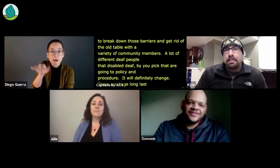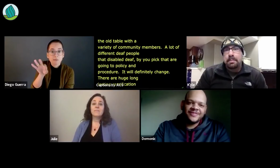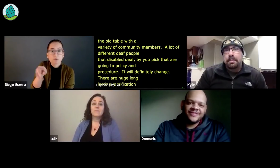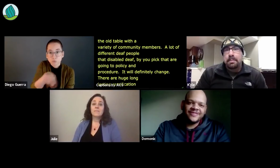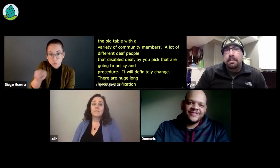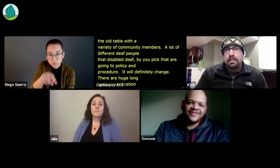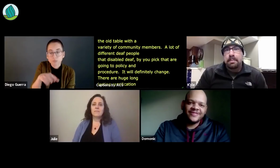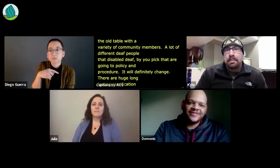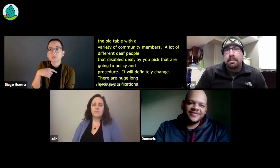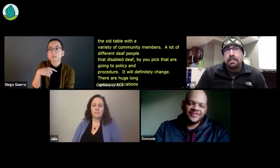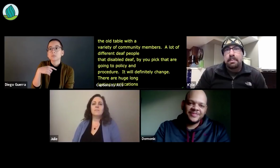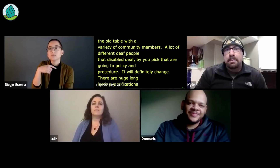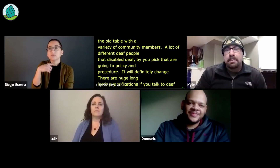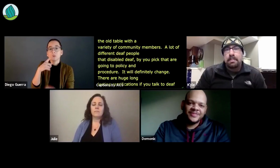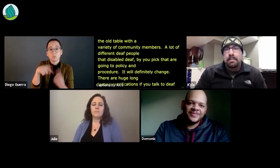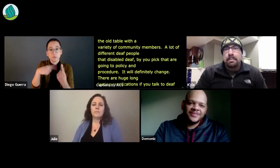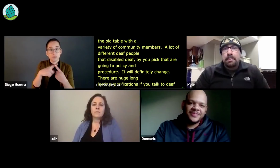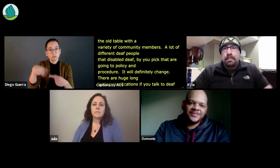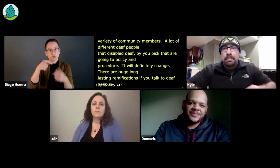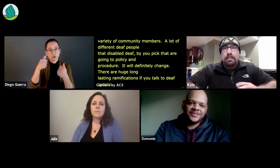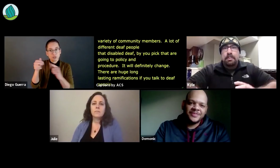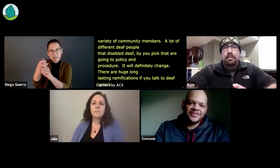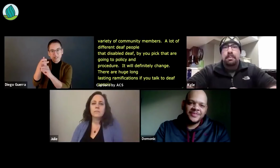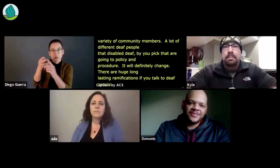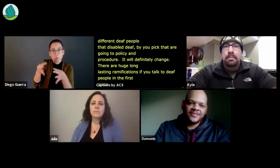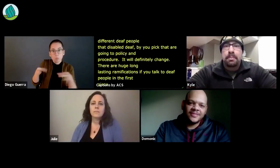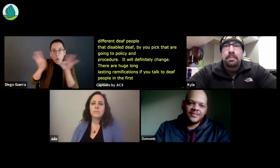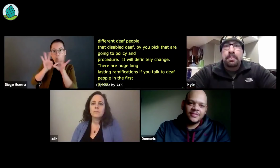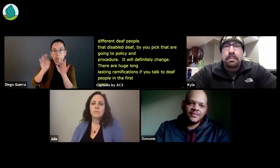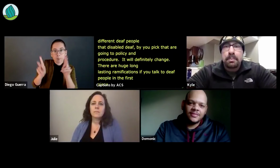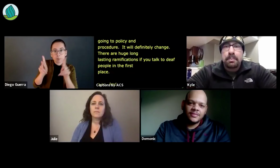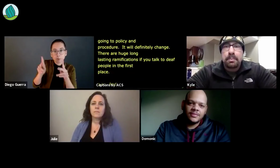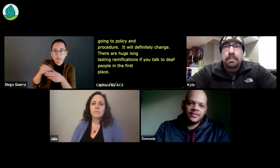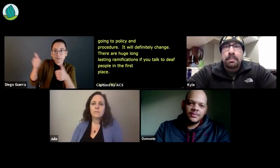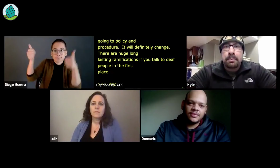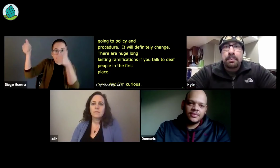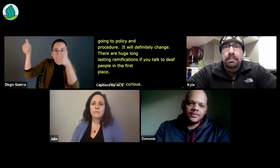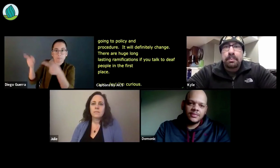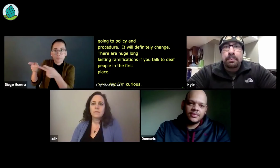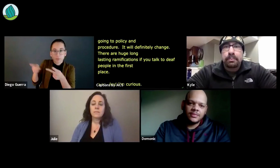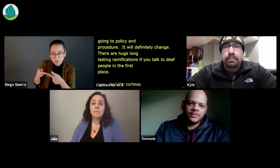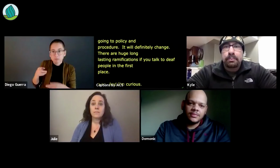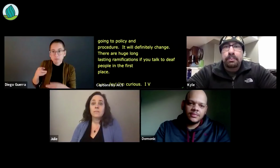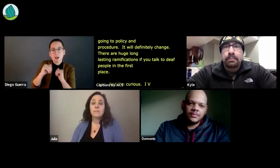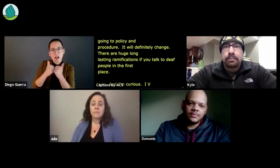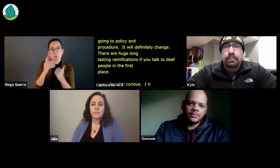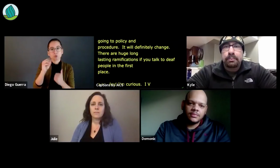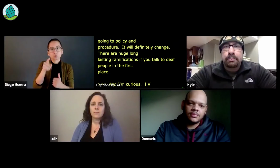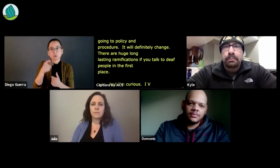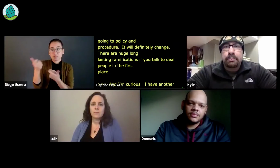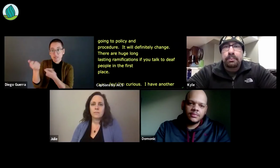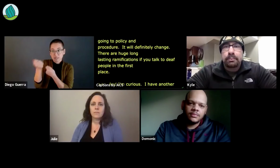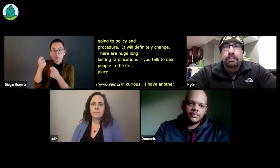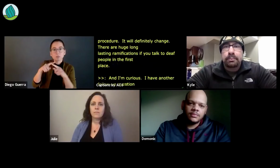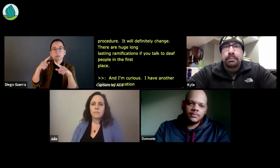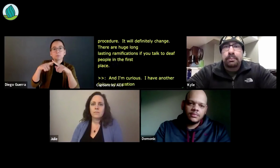And I'm curious, I have another follow up question for anyone in the group. Do you-- as you try to recruit people, those